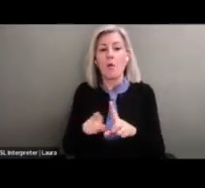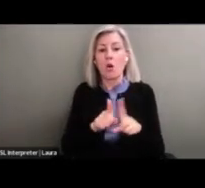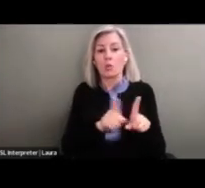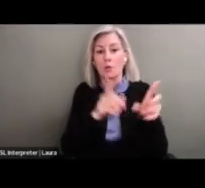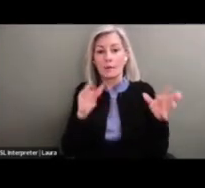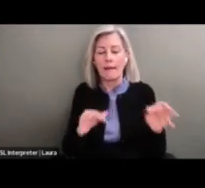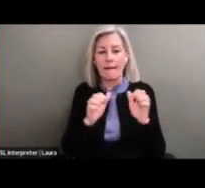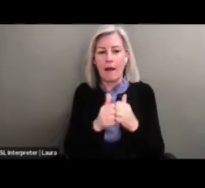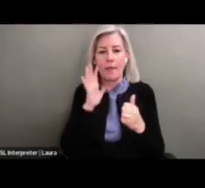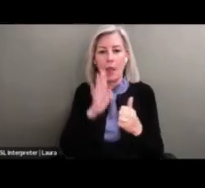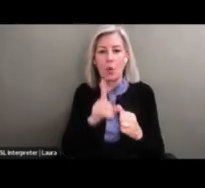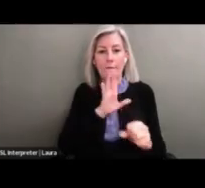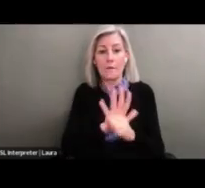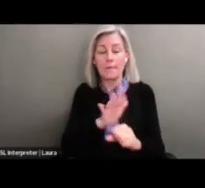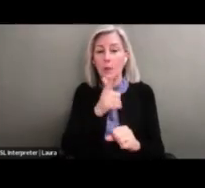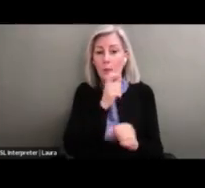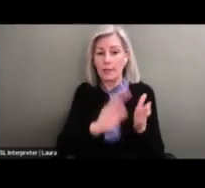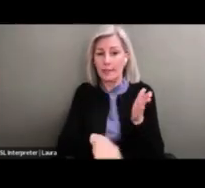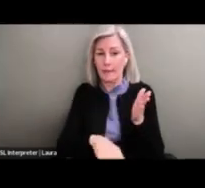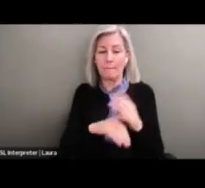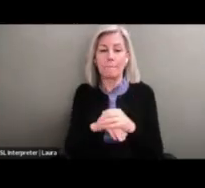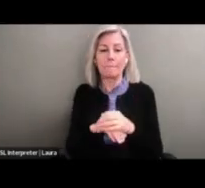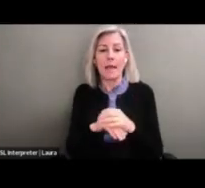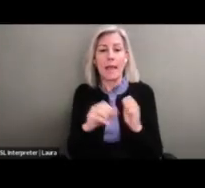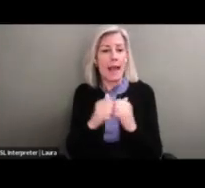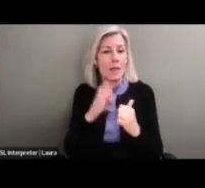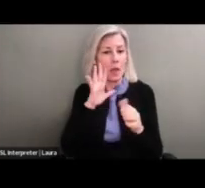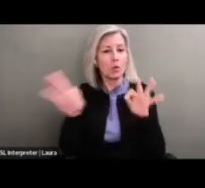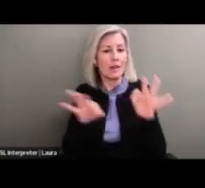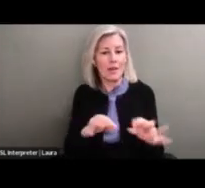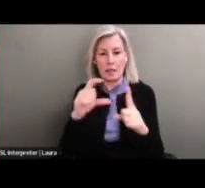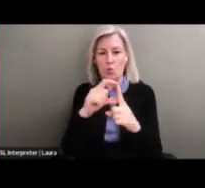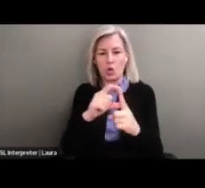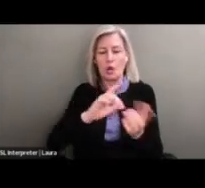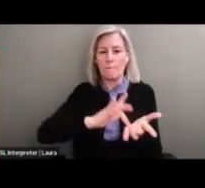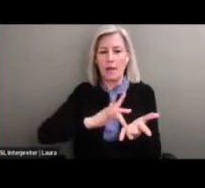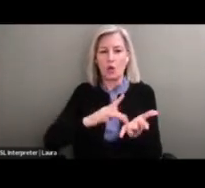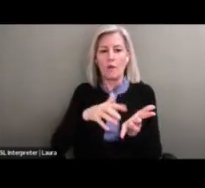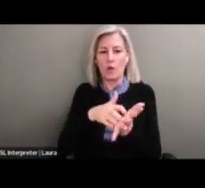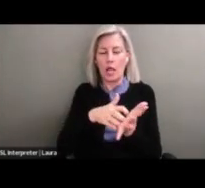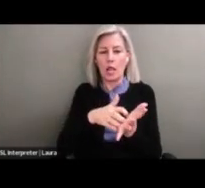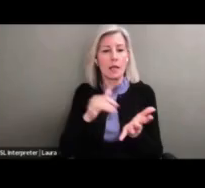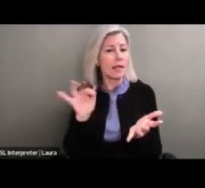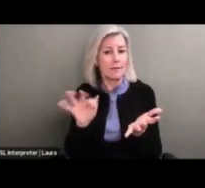who are not required or exempt from work requirements in the Medicaid expansion group. There also deciding how they will